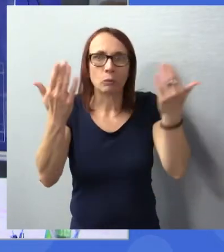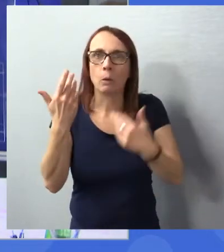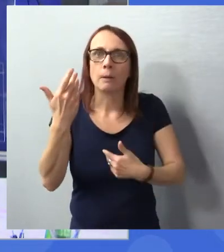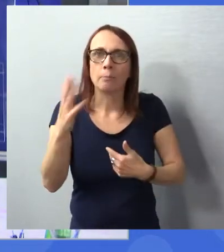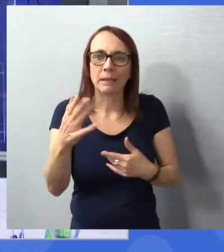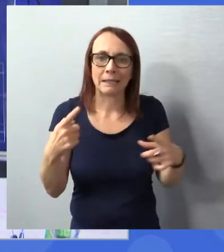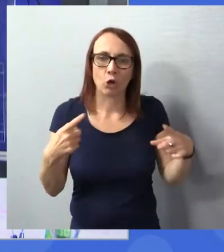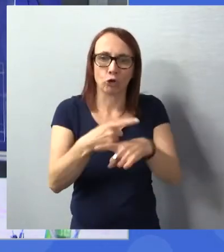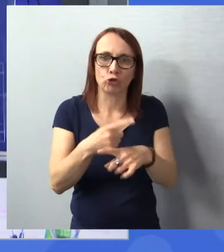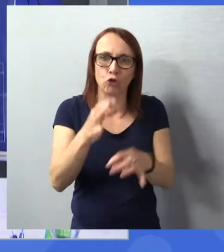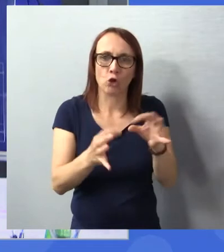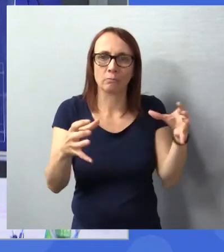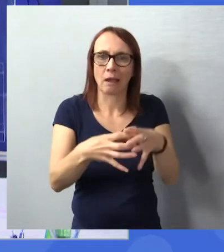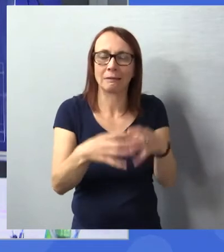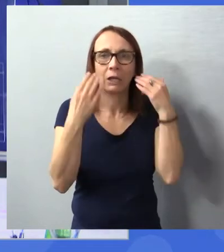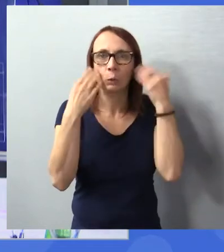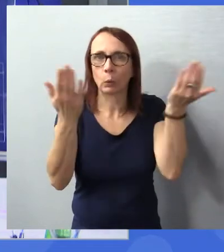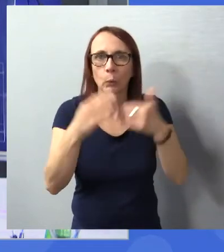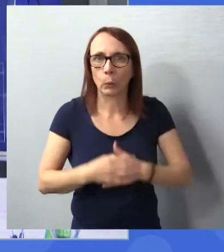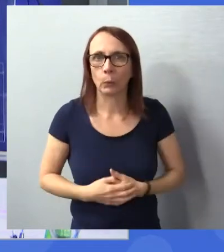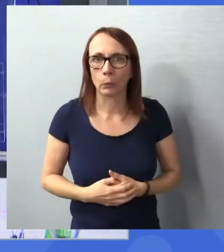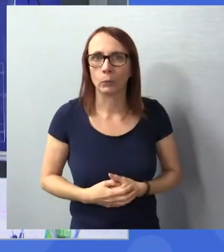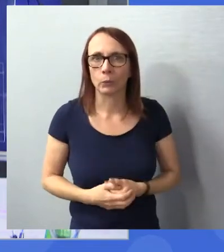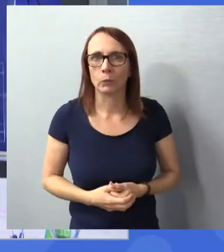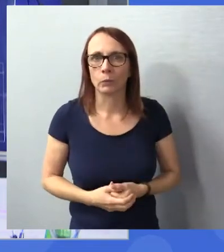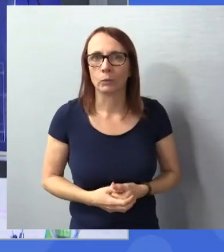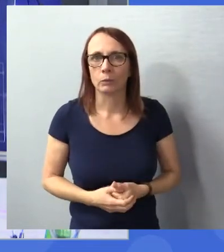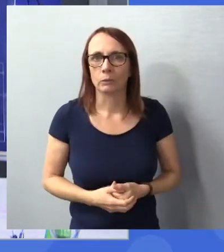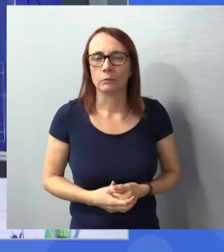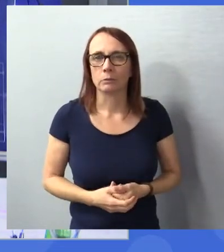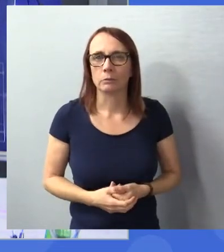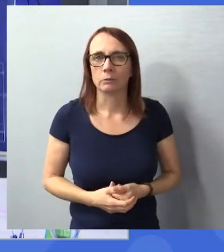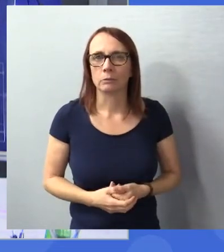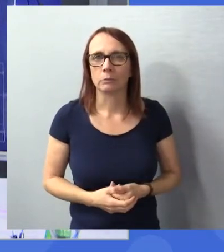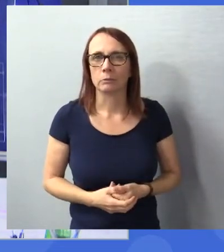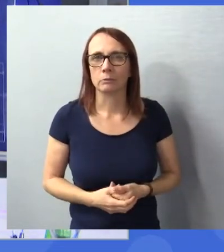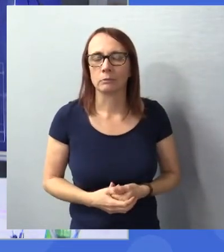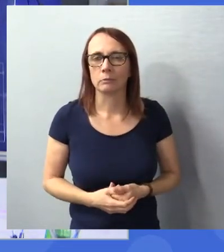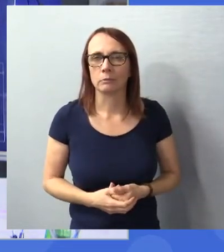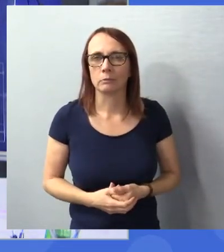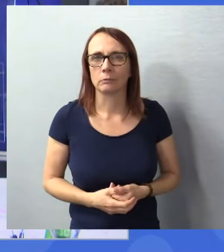against each other it was interesting point for the discussions we also